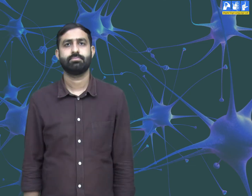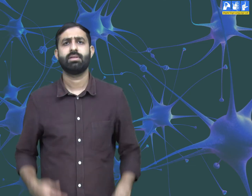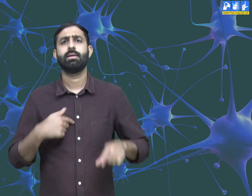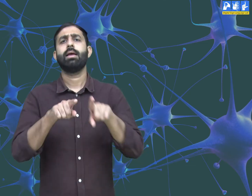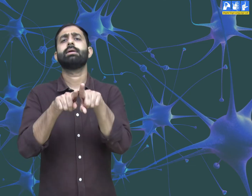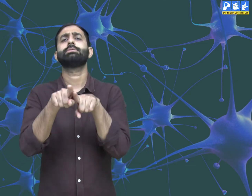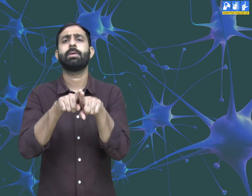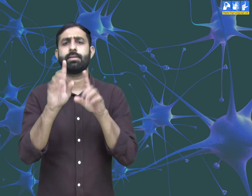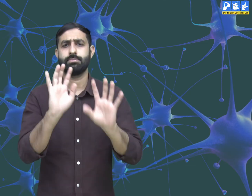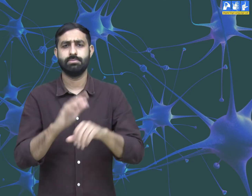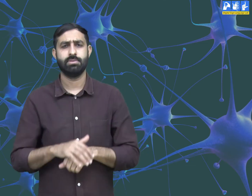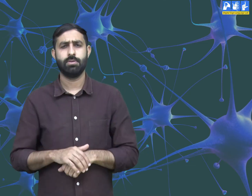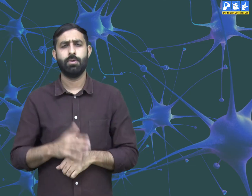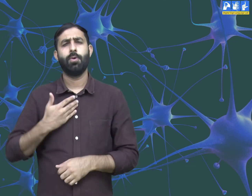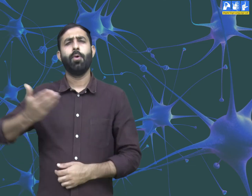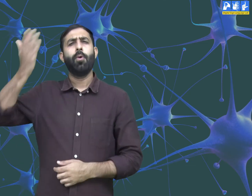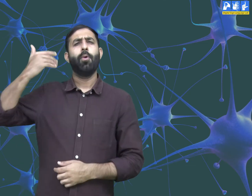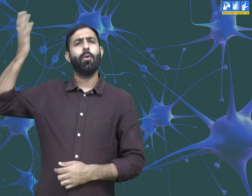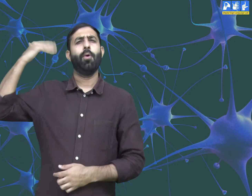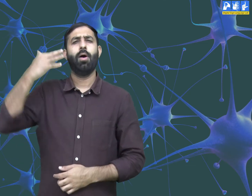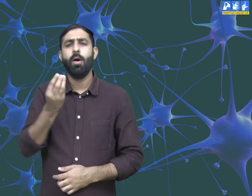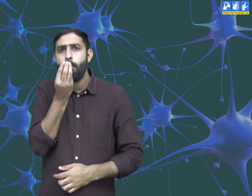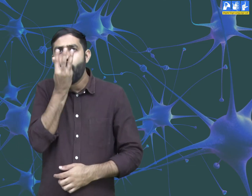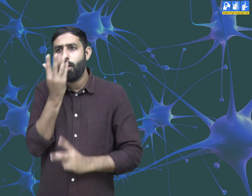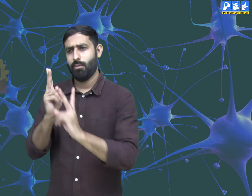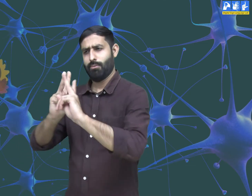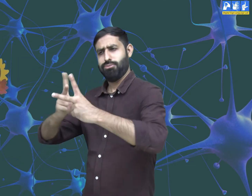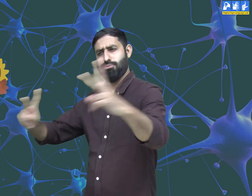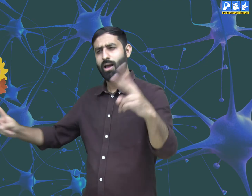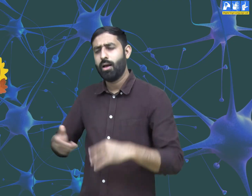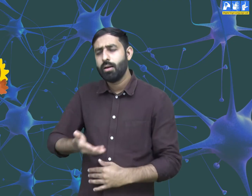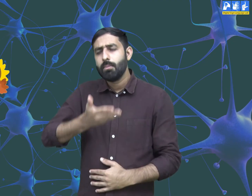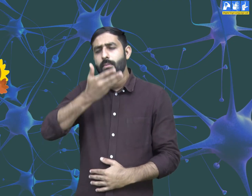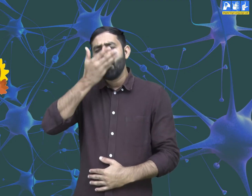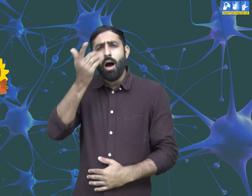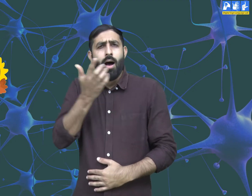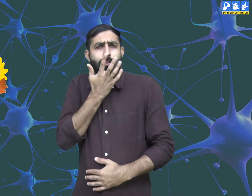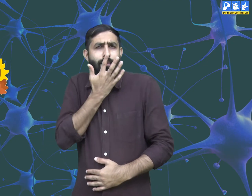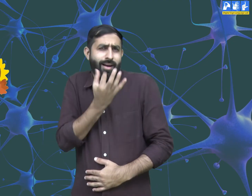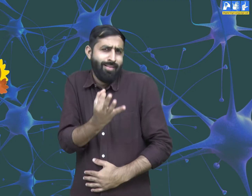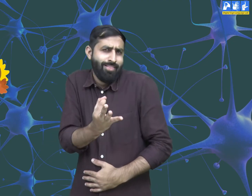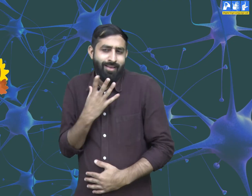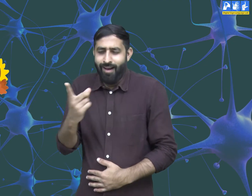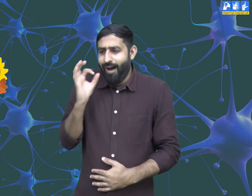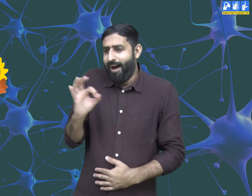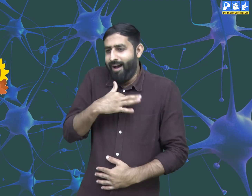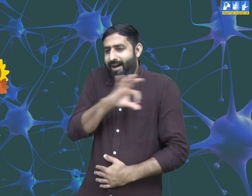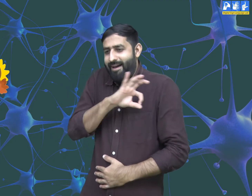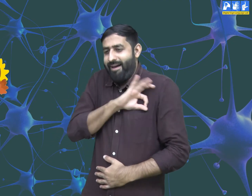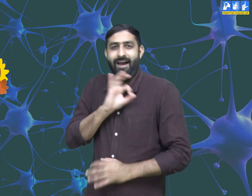Another example, our brain is continuously involved in the process of memory storage. It receives